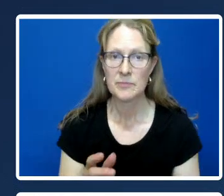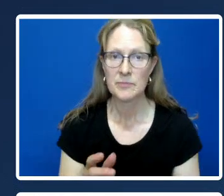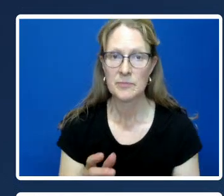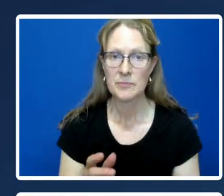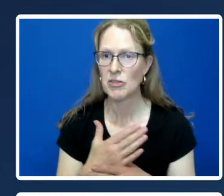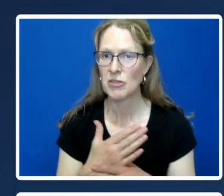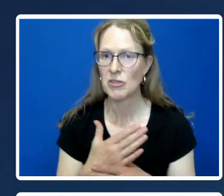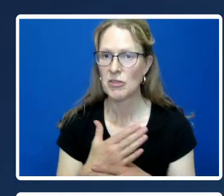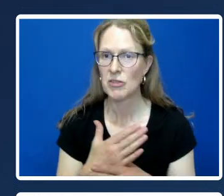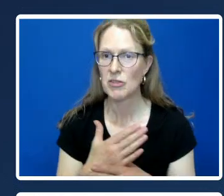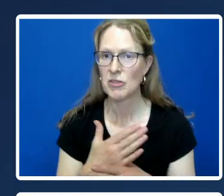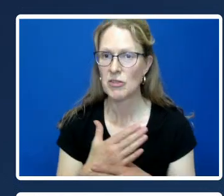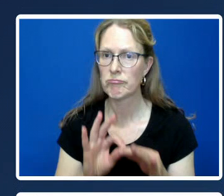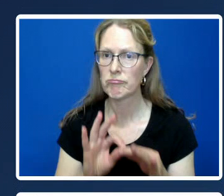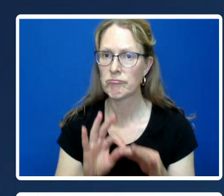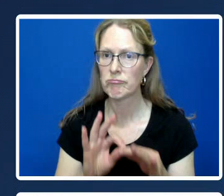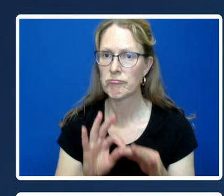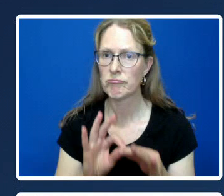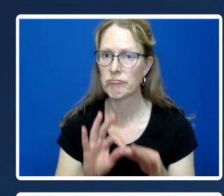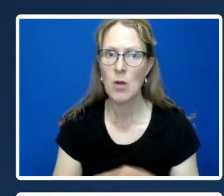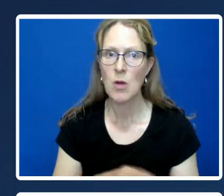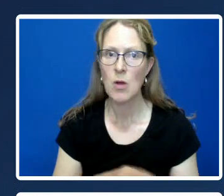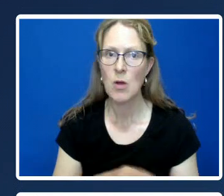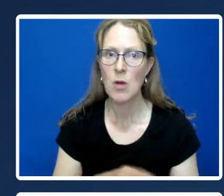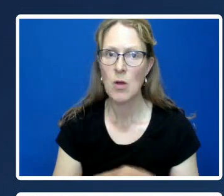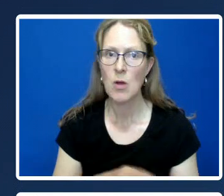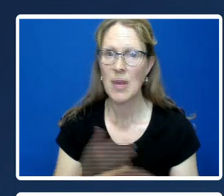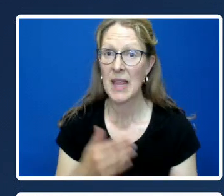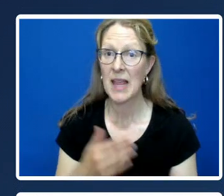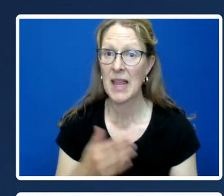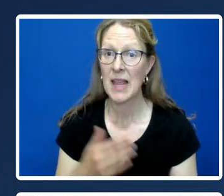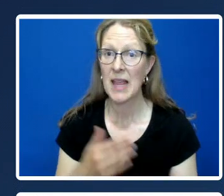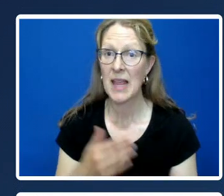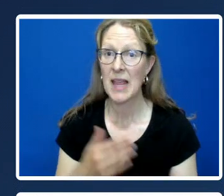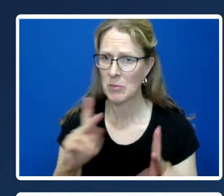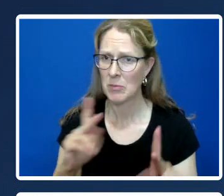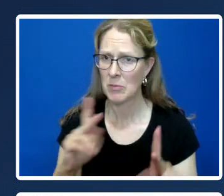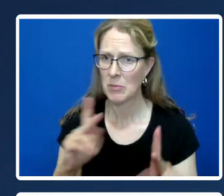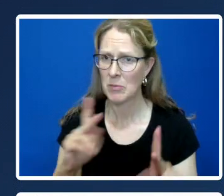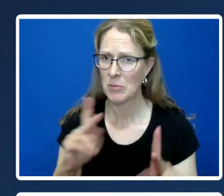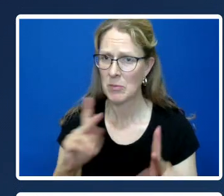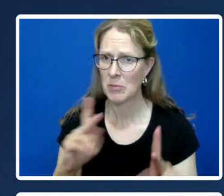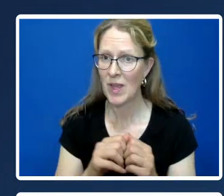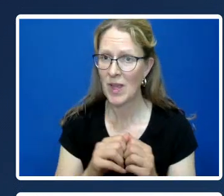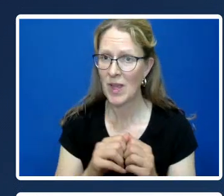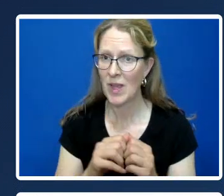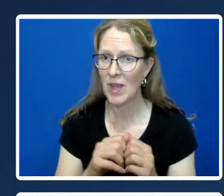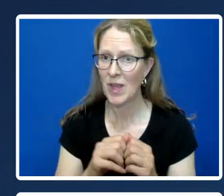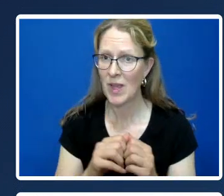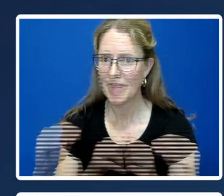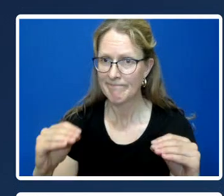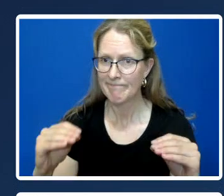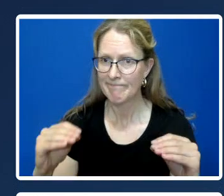multiple people involved in educating the teens throughout this project. So, we brought on Benji